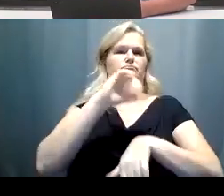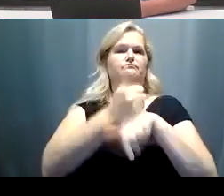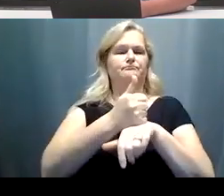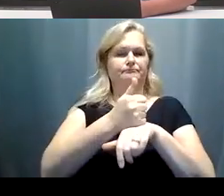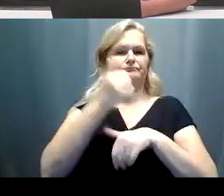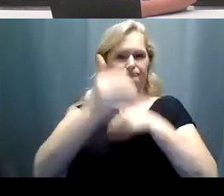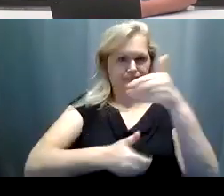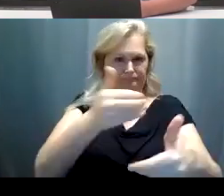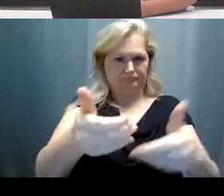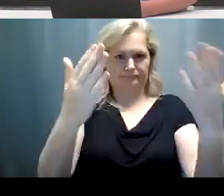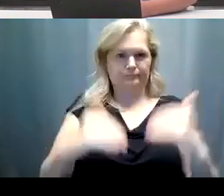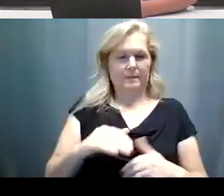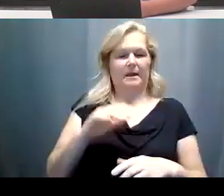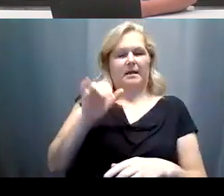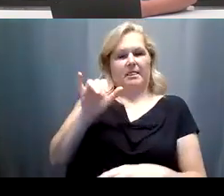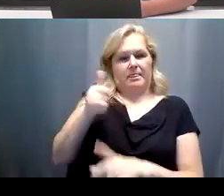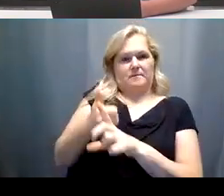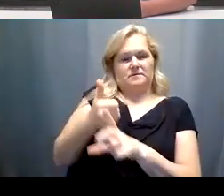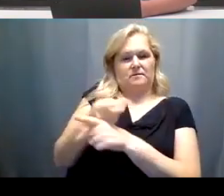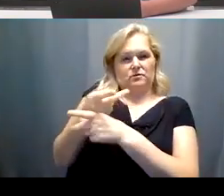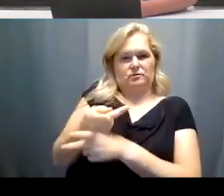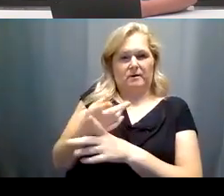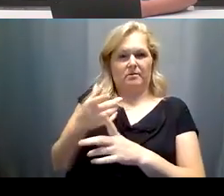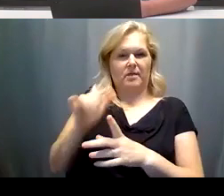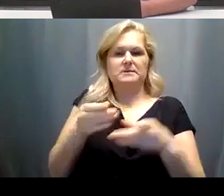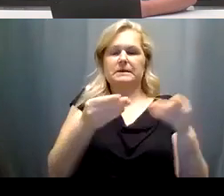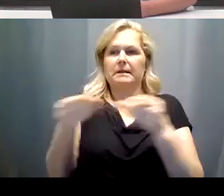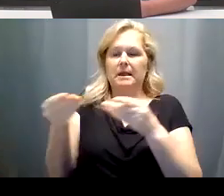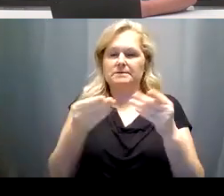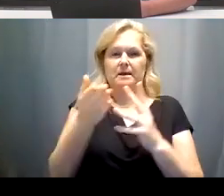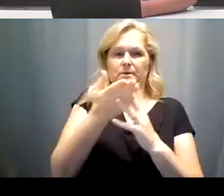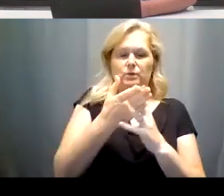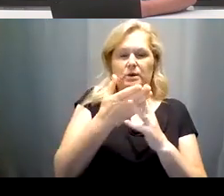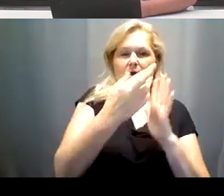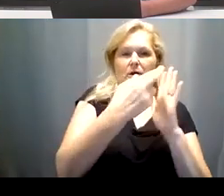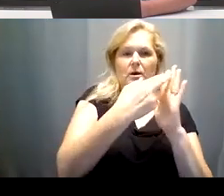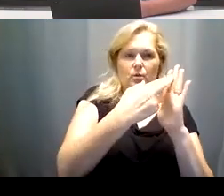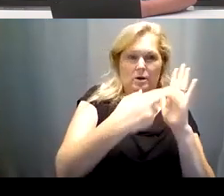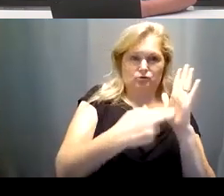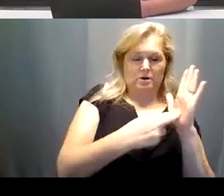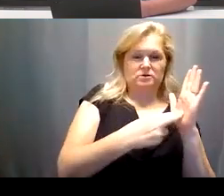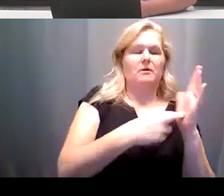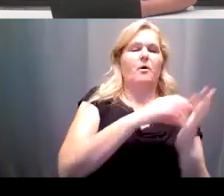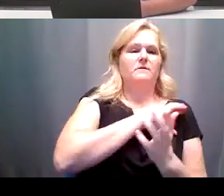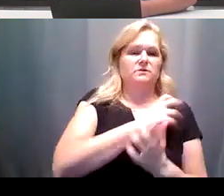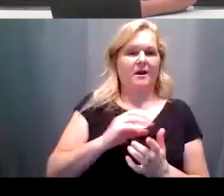Central poll office supervisor is a liaison between the registration officer on election day